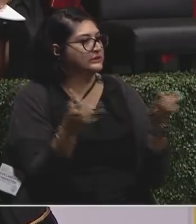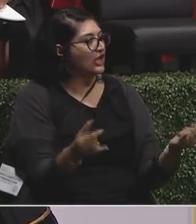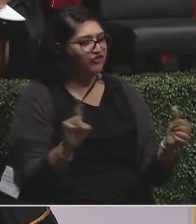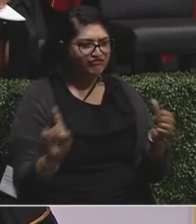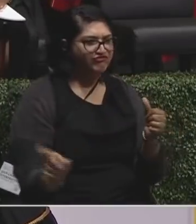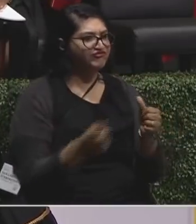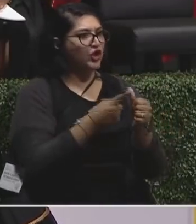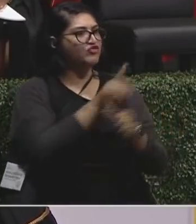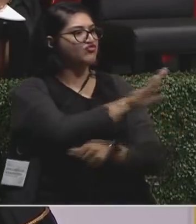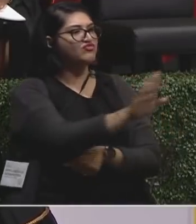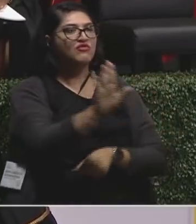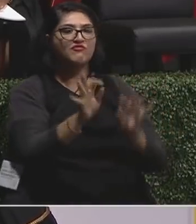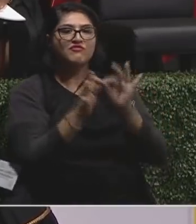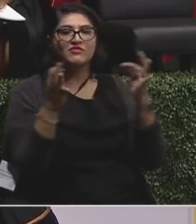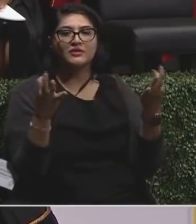I WANT TO OPEN WITH A COUPLE OF QUESTIONS.